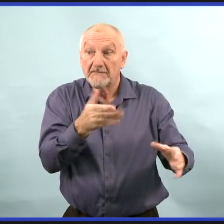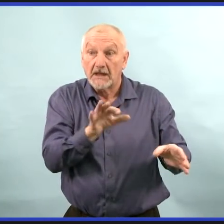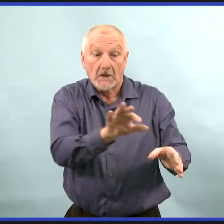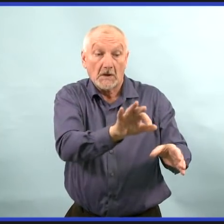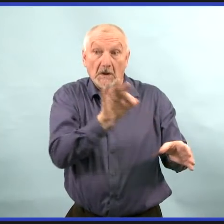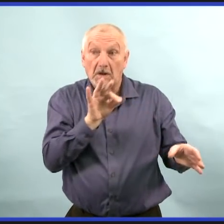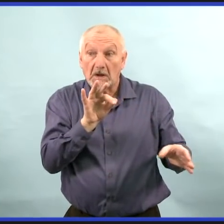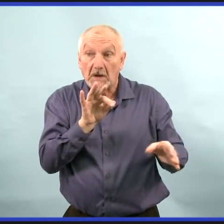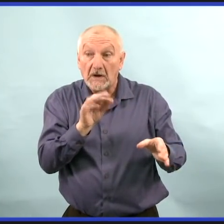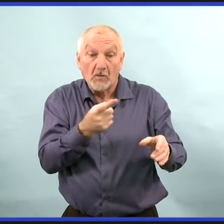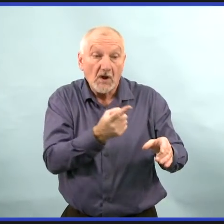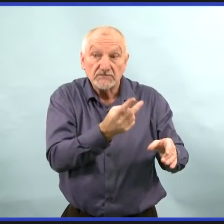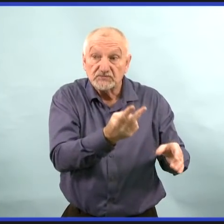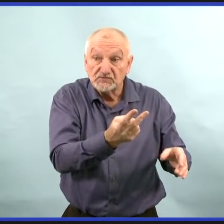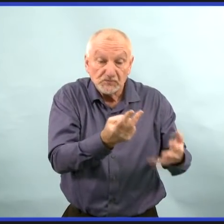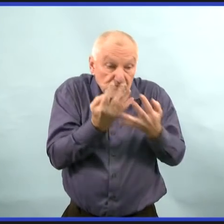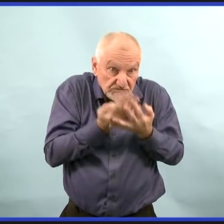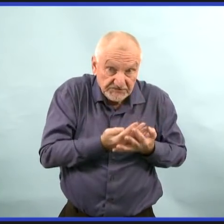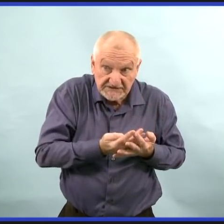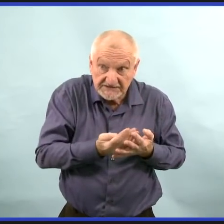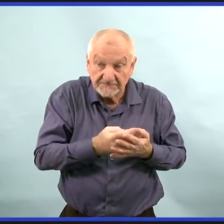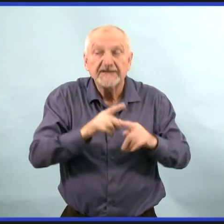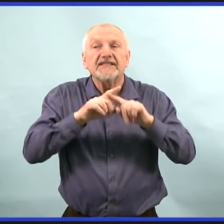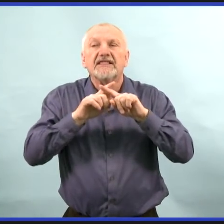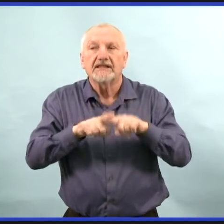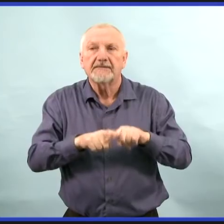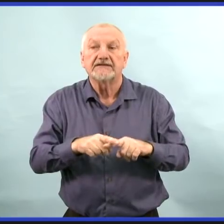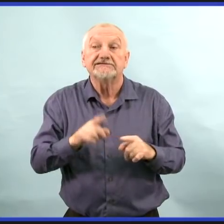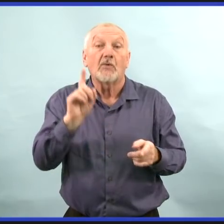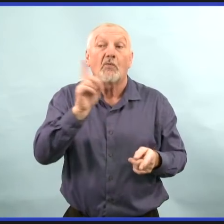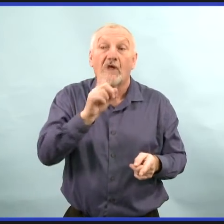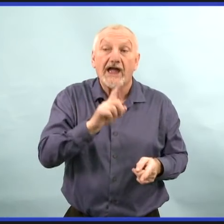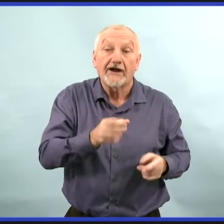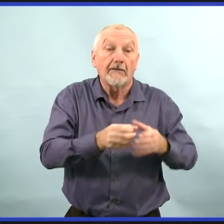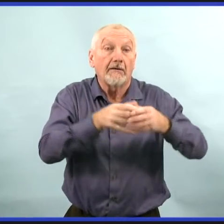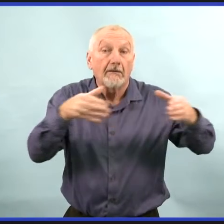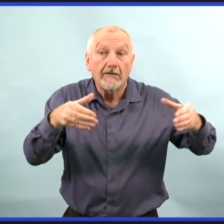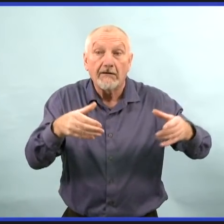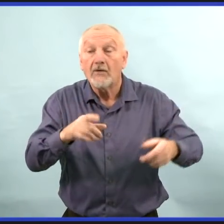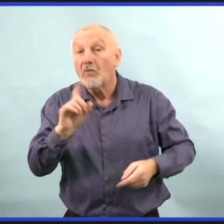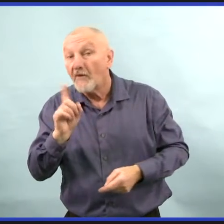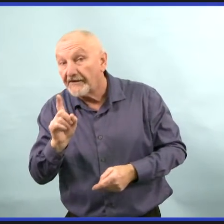what the proportion is we're doing a screening but also targeted